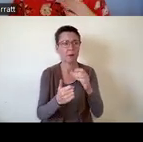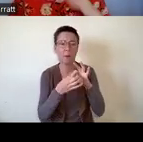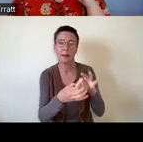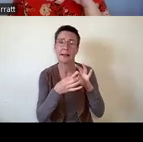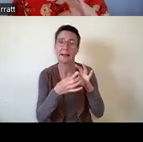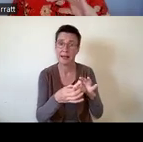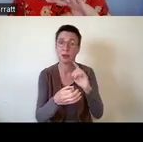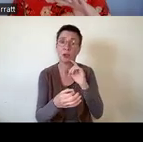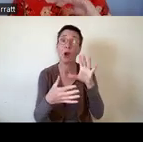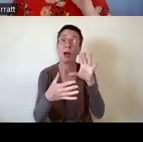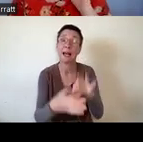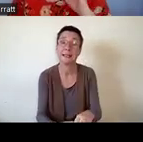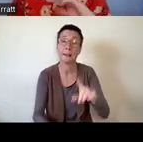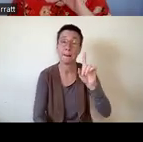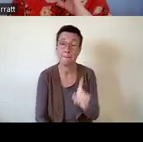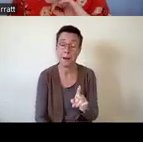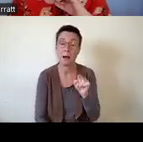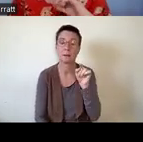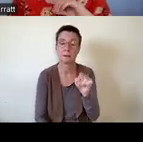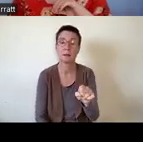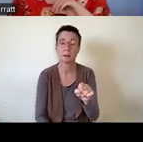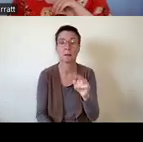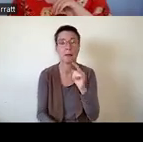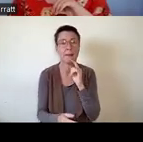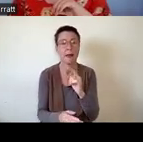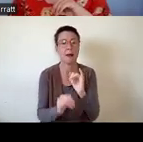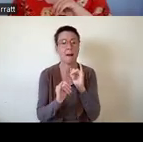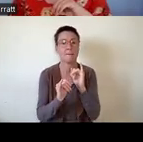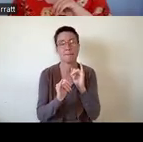but here is the thing, they are really bad for accessibility.